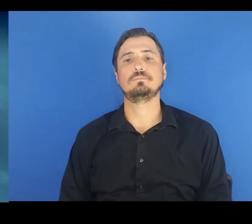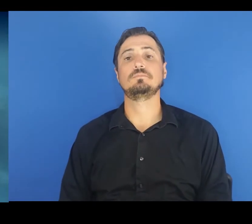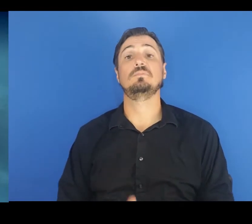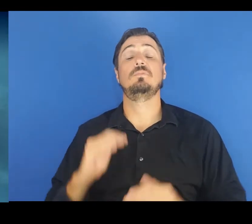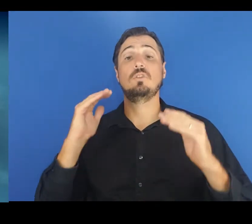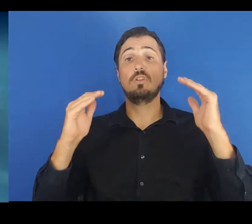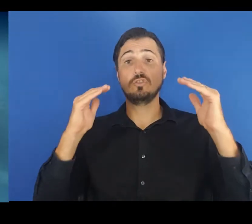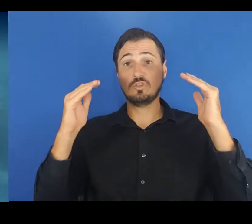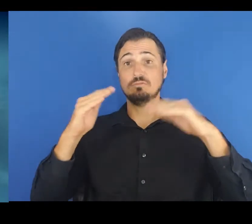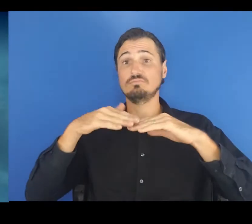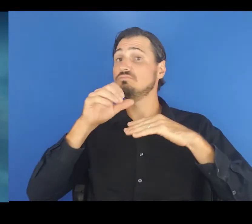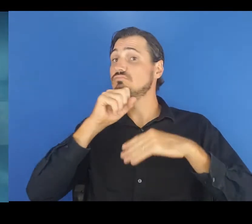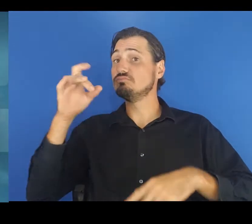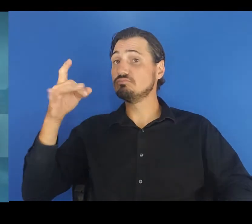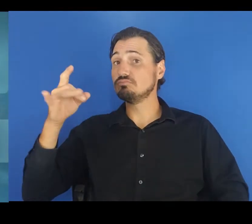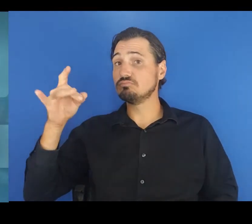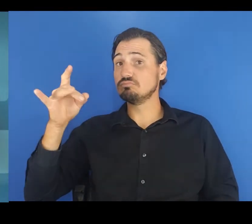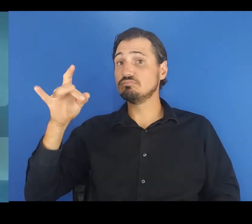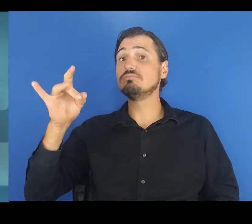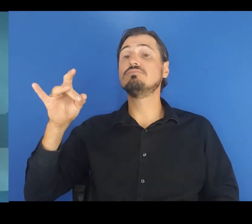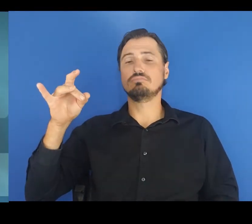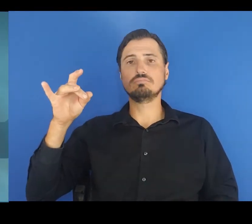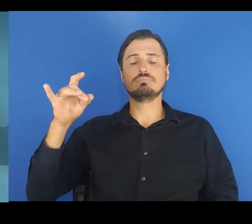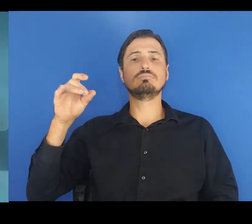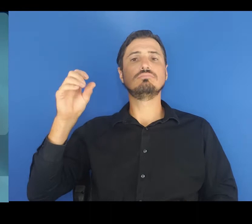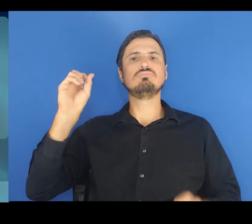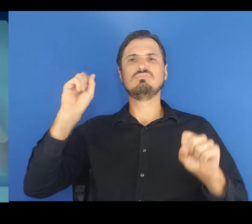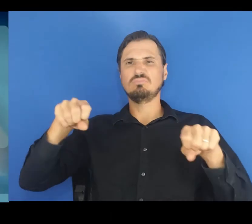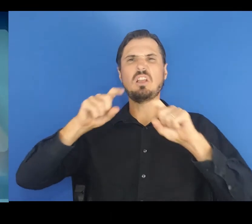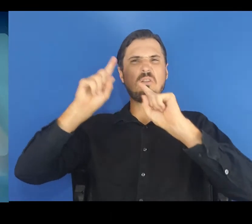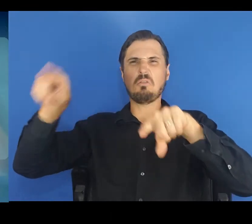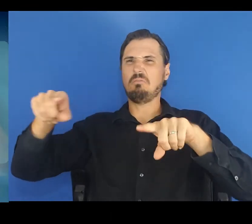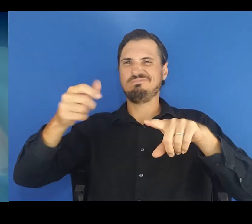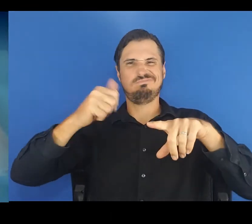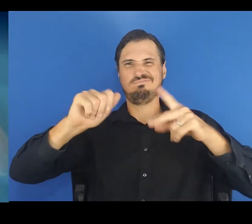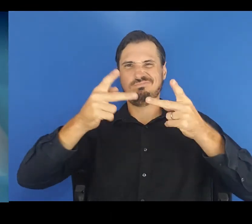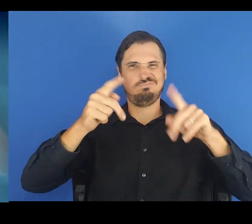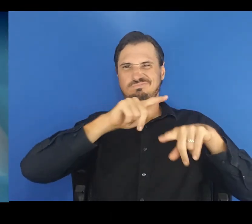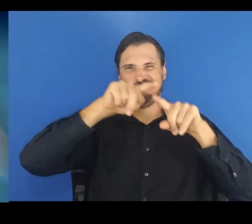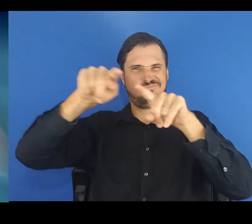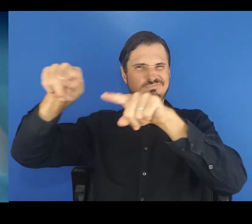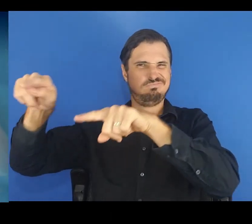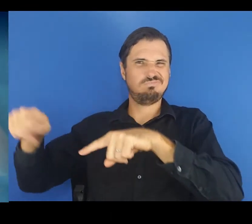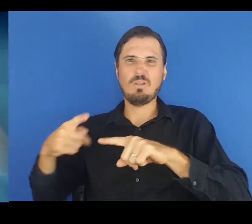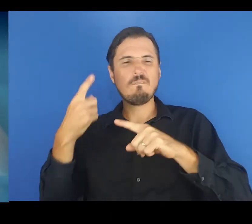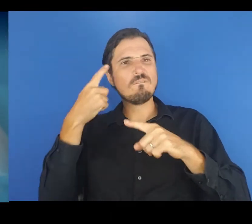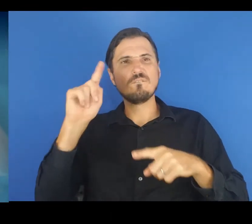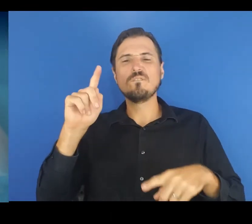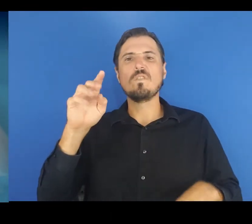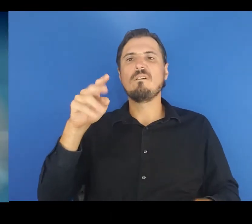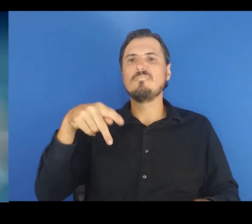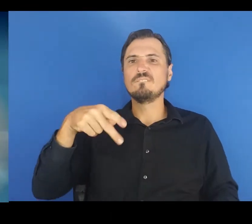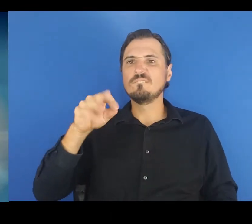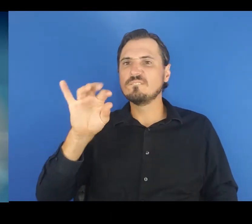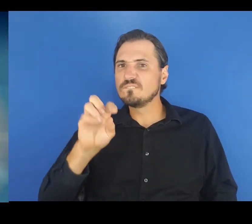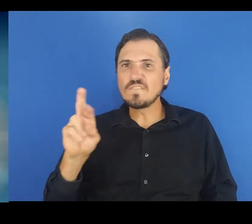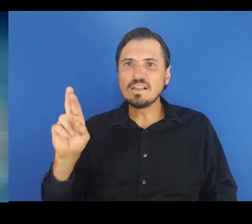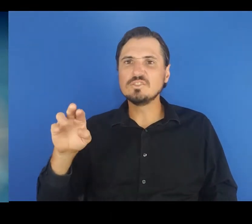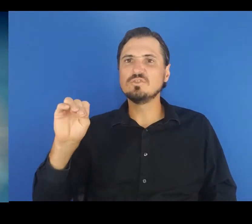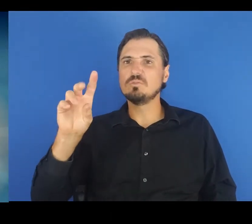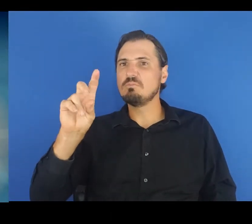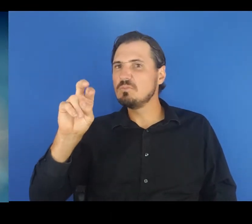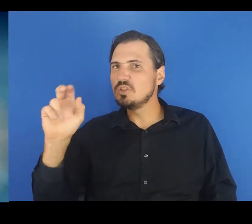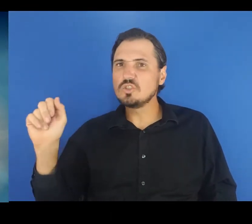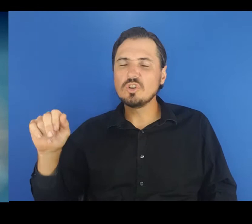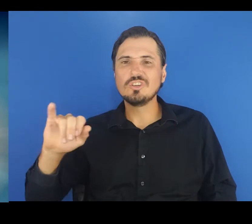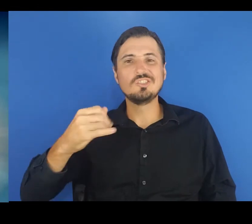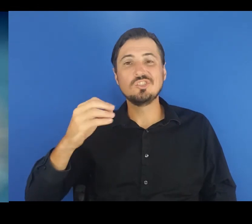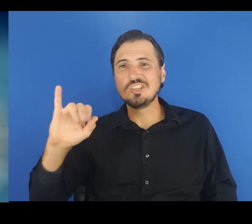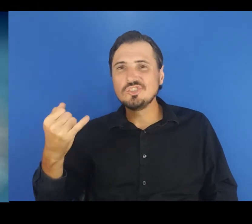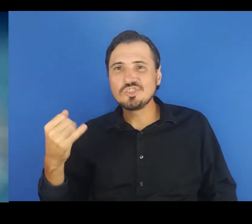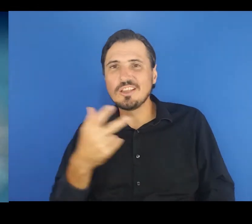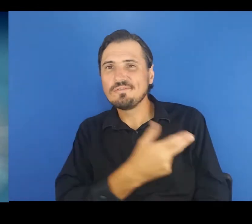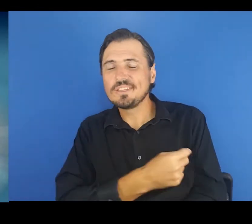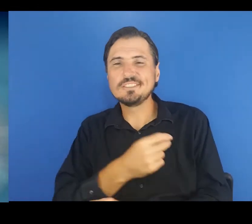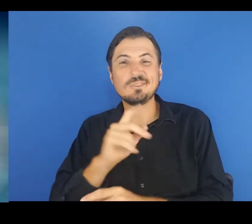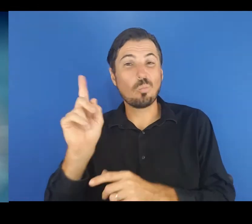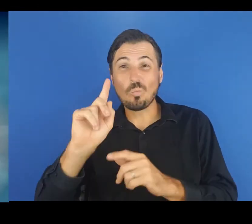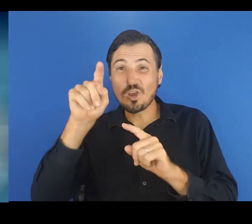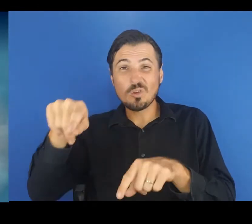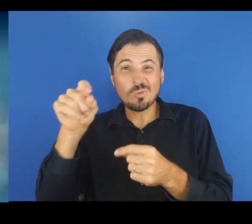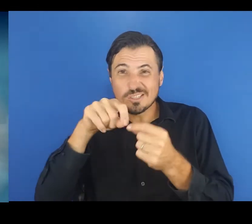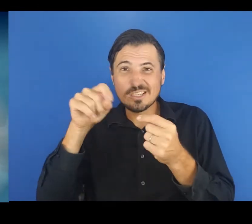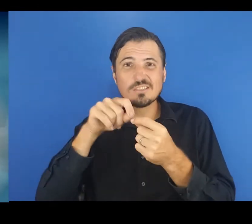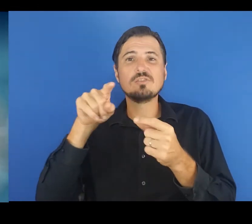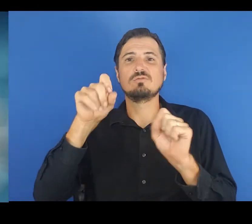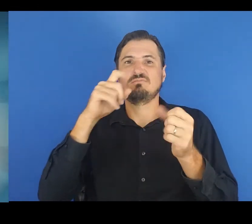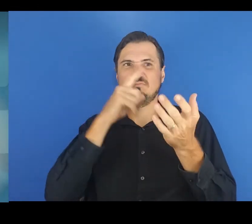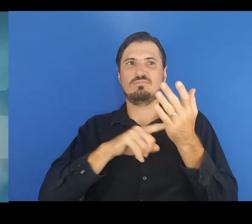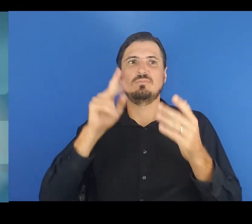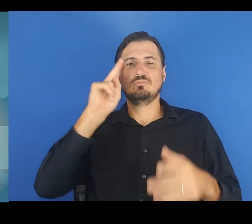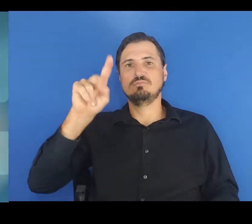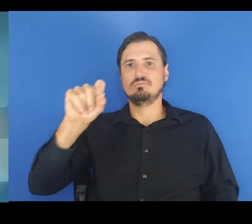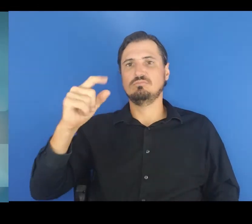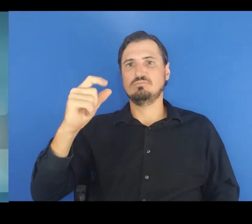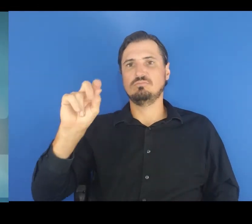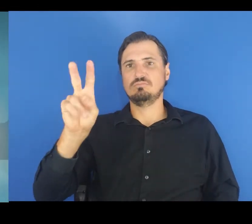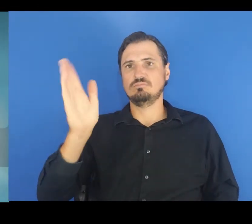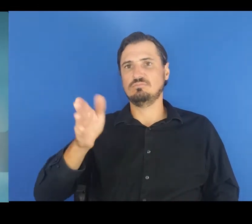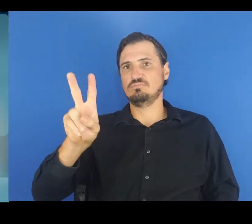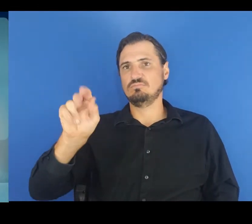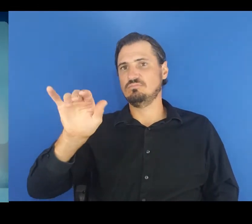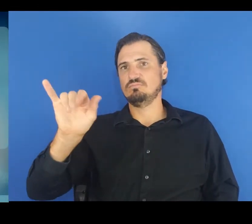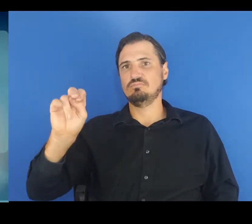Adults 18 and older can also make appointments for the Pfizer, Moderna and J&J vaccines at pharmacies and clinics around the island. For the full list of locations, visit Kauai.gov/vaccine